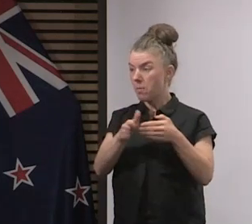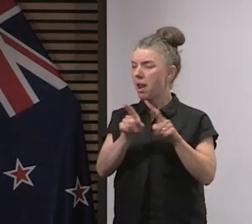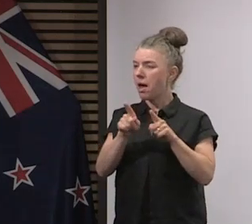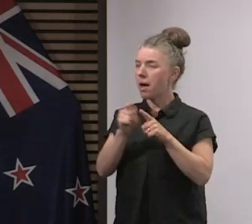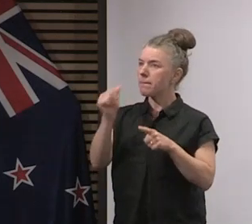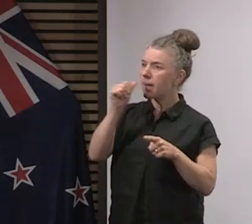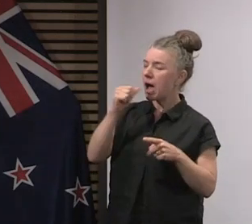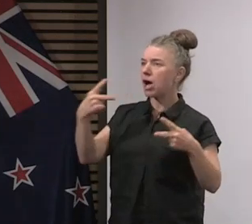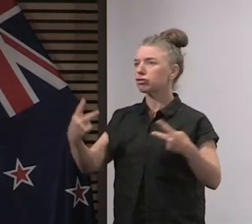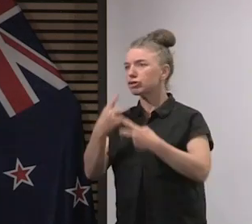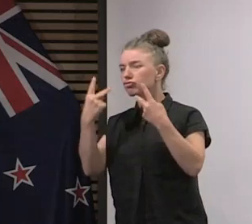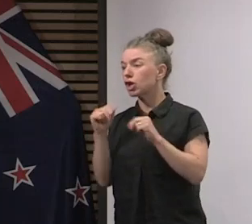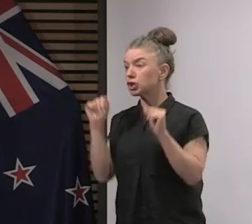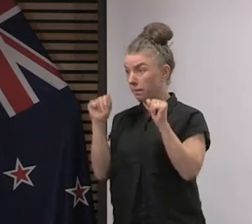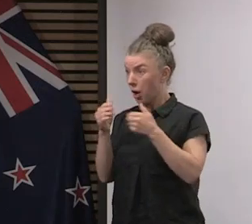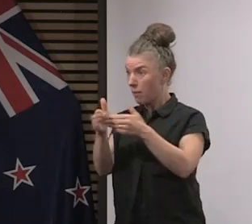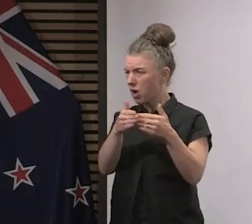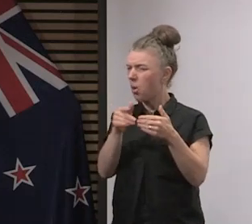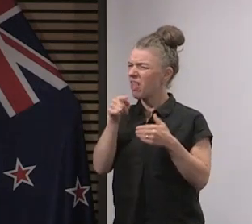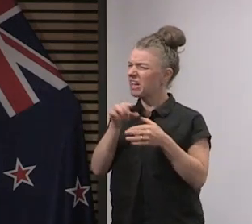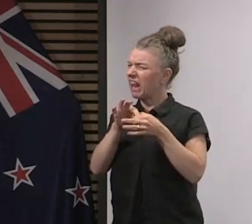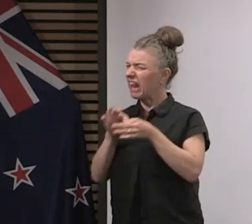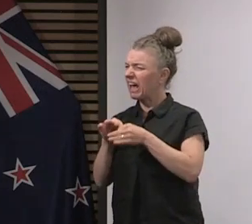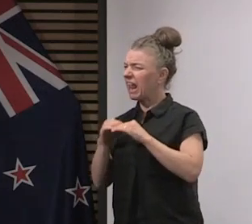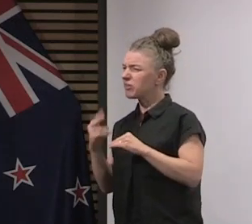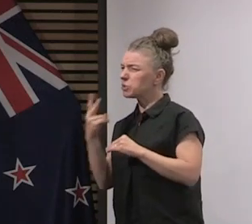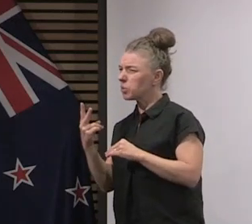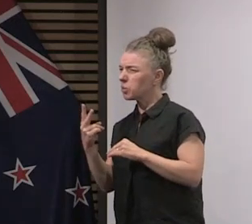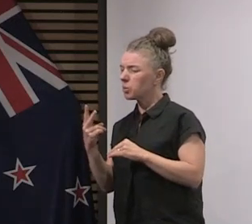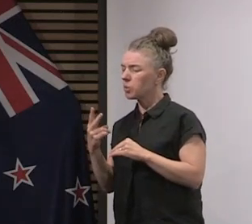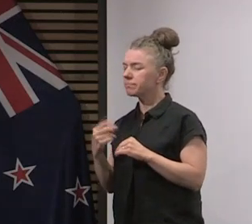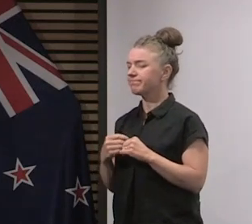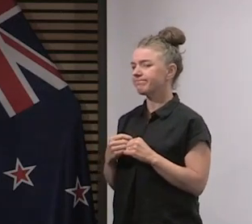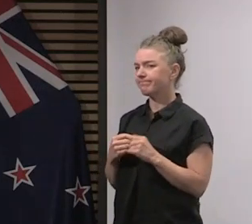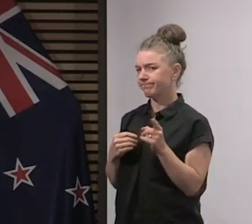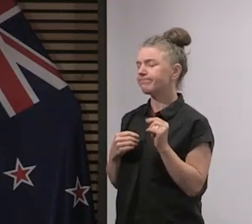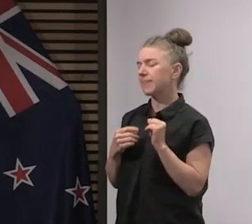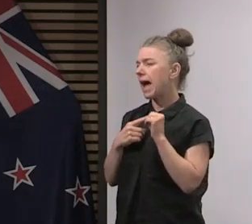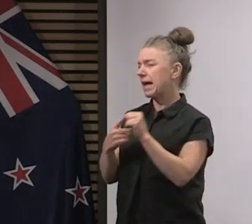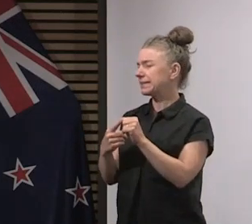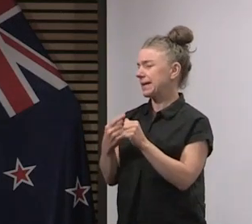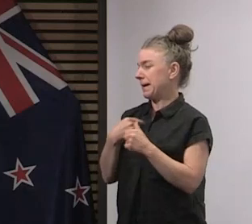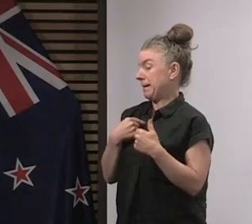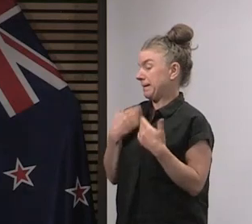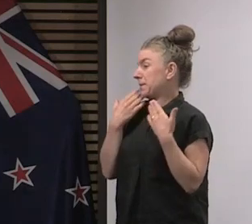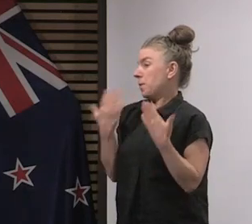businesses be let into the essential category? So we will start seeing bars and restaurants and things open